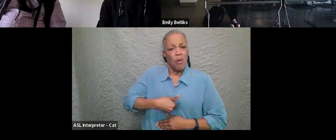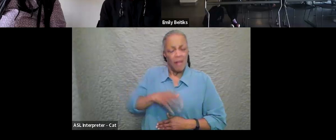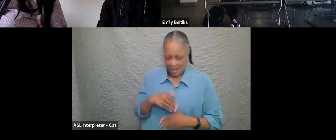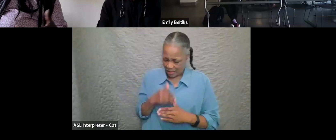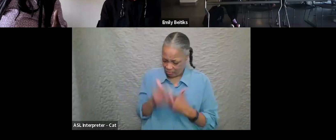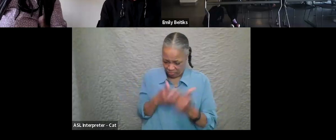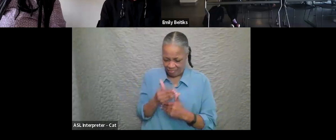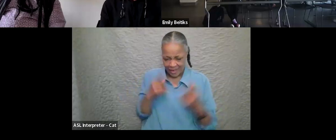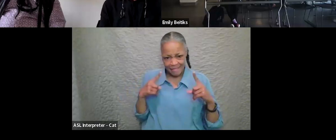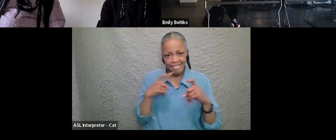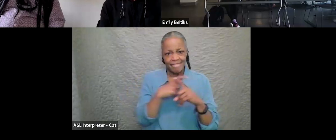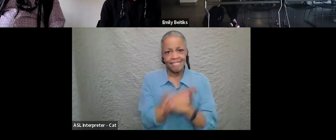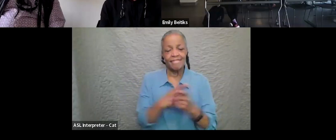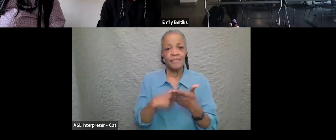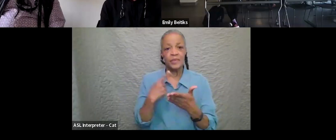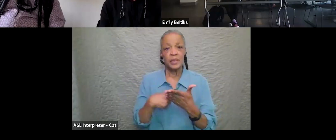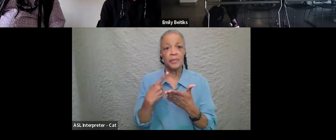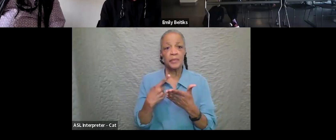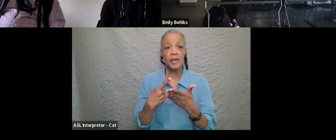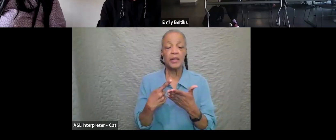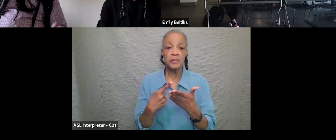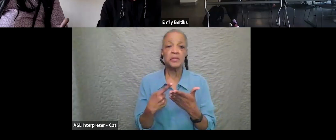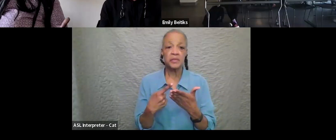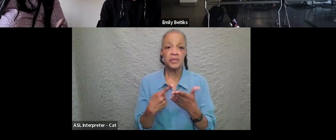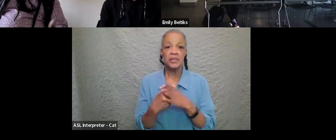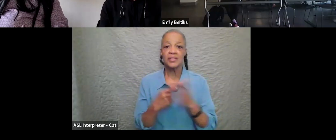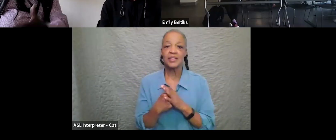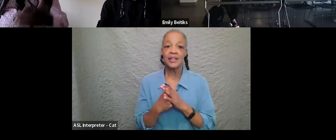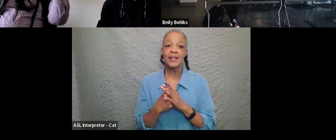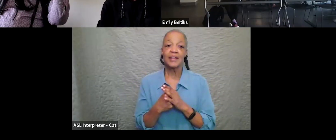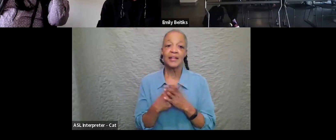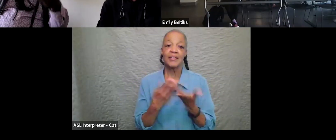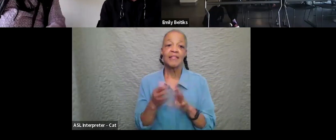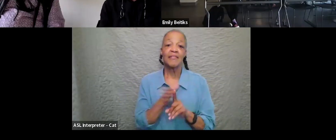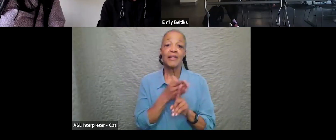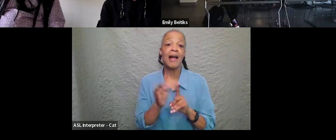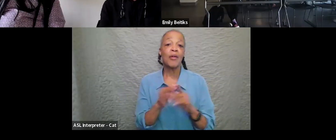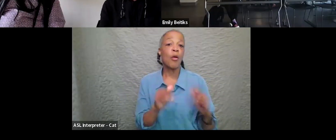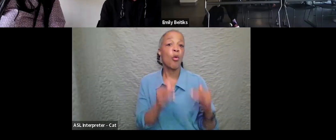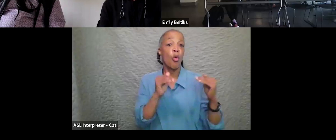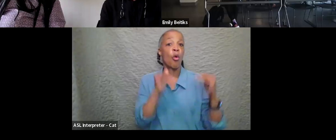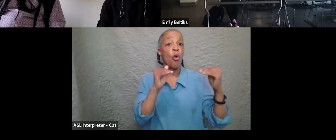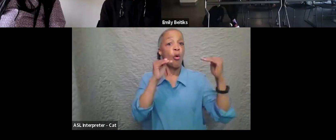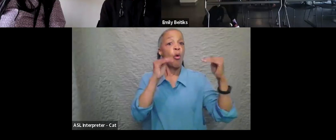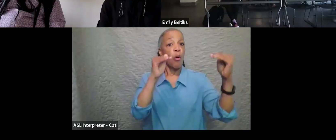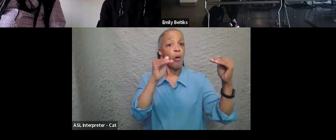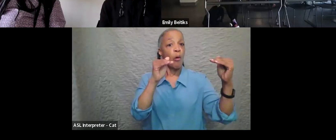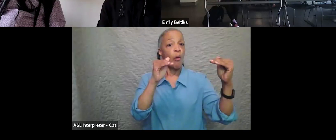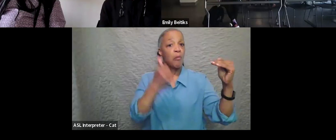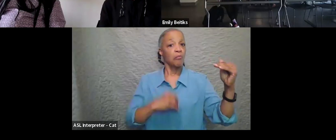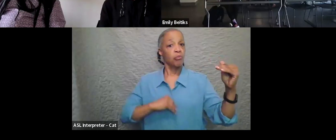and in some cases flattering, ascension through the systems?